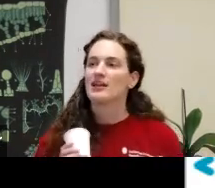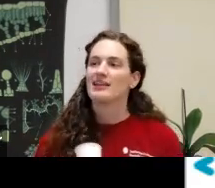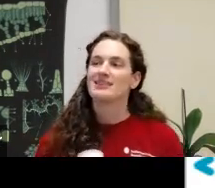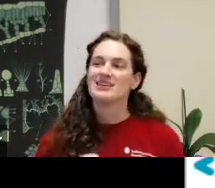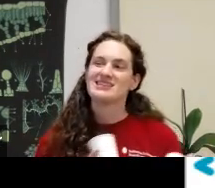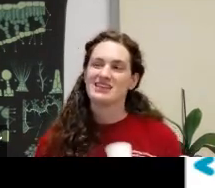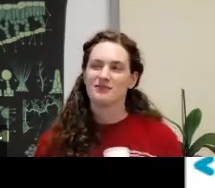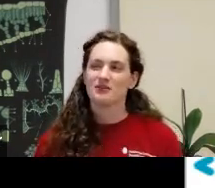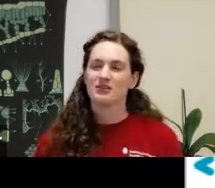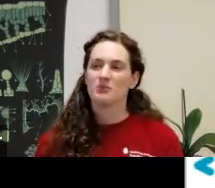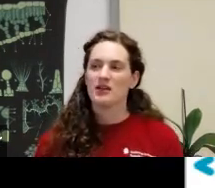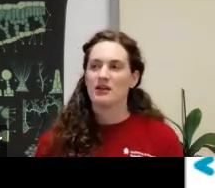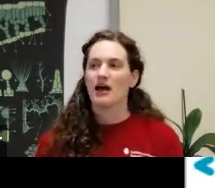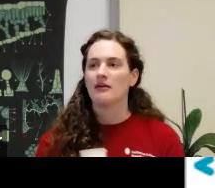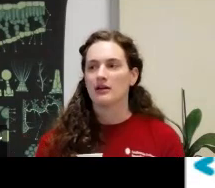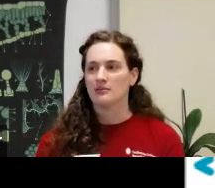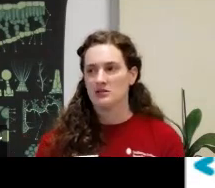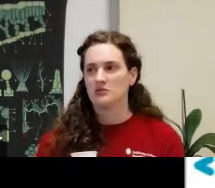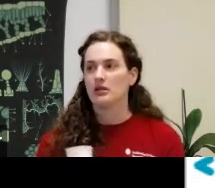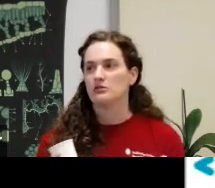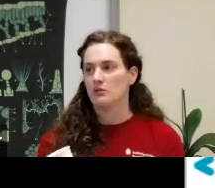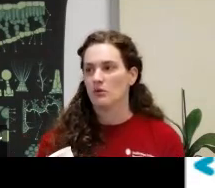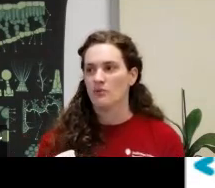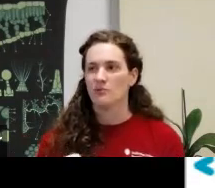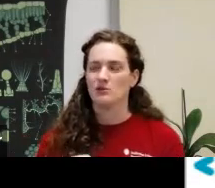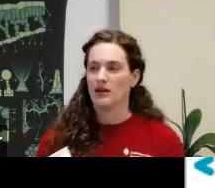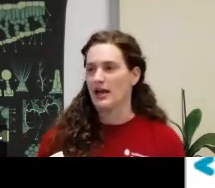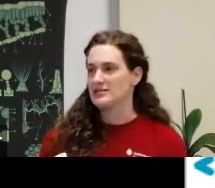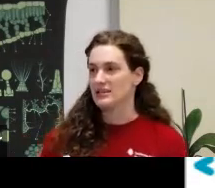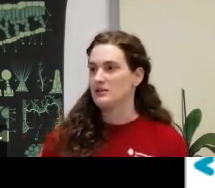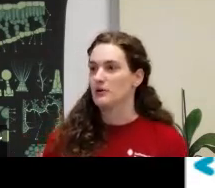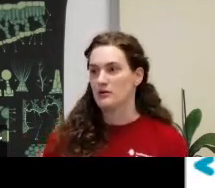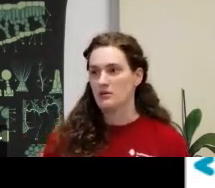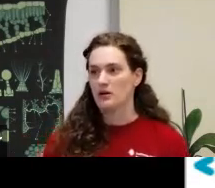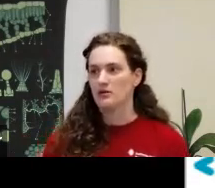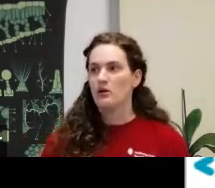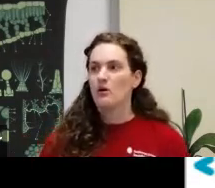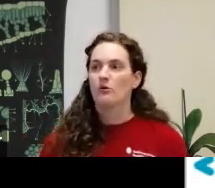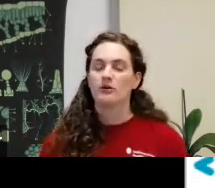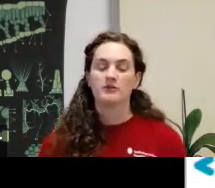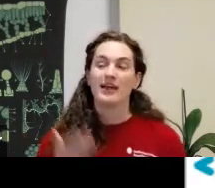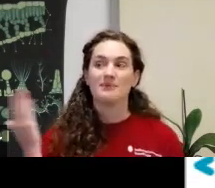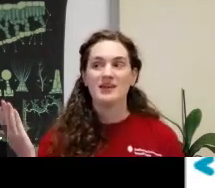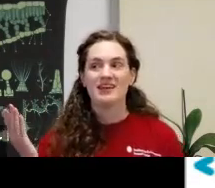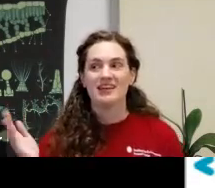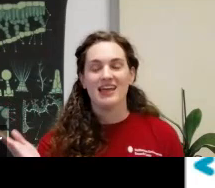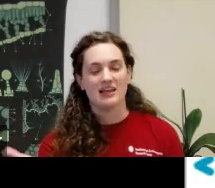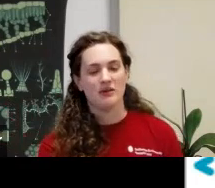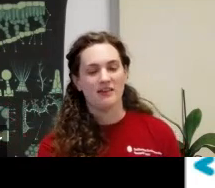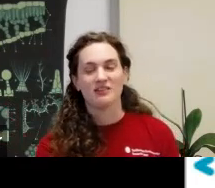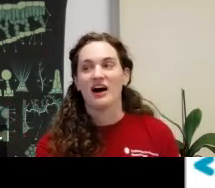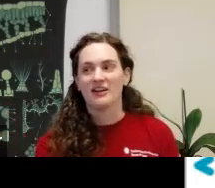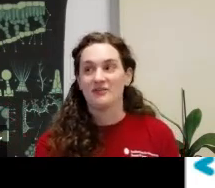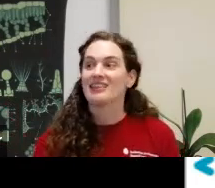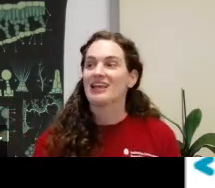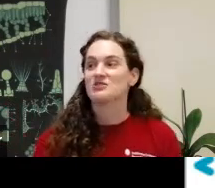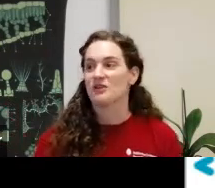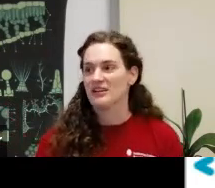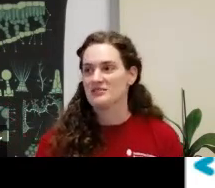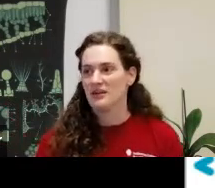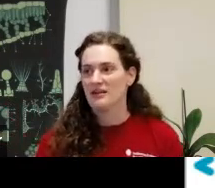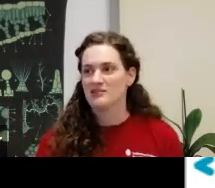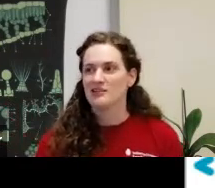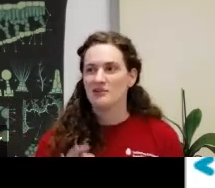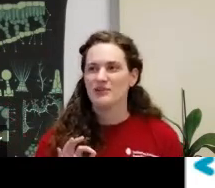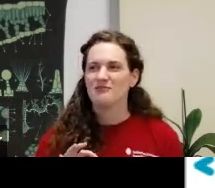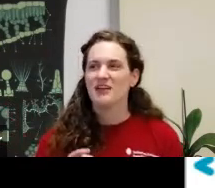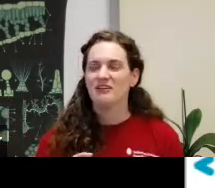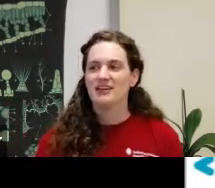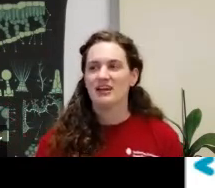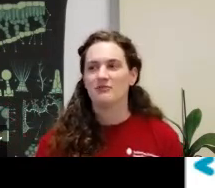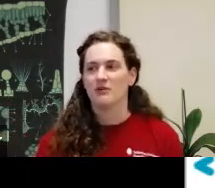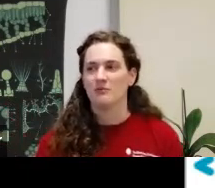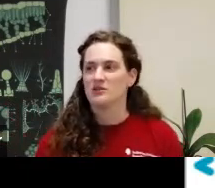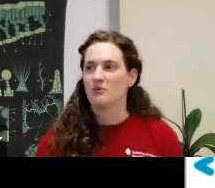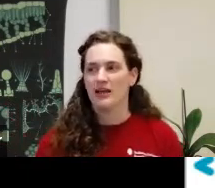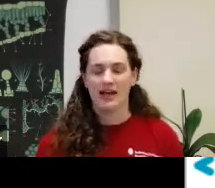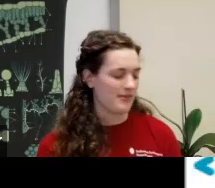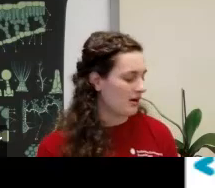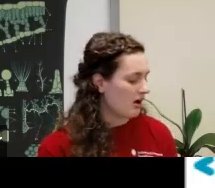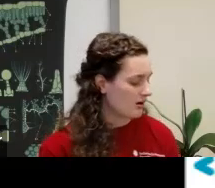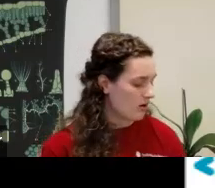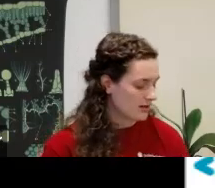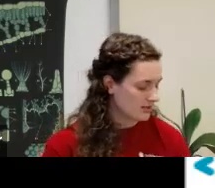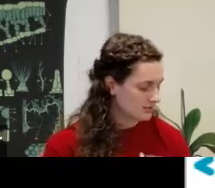Emily Borger: We're going to let these set for a little bit I recommend doing lukewarm. We don't want to accidentally burn anyone or if you're like me, and you have a lot of electronics around be very careful and we don't want to have that hot water.